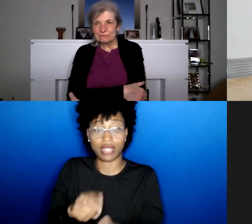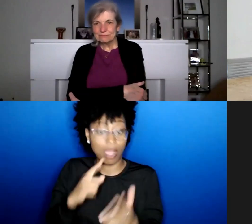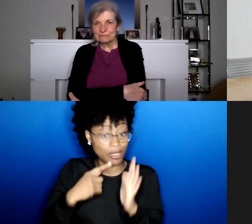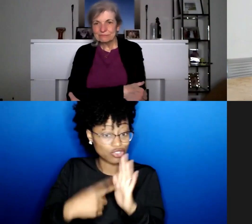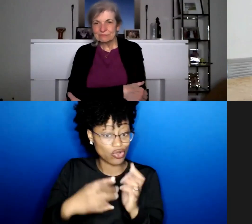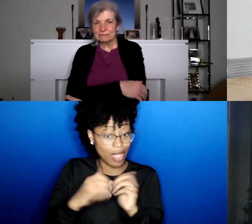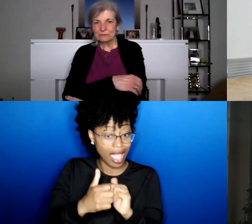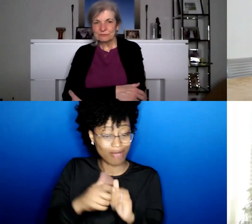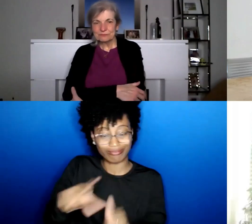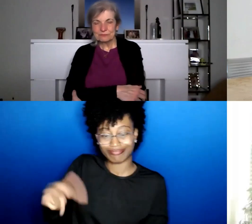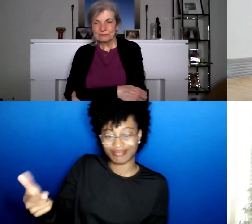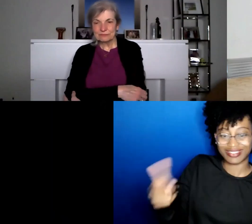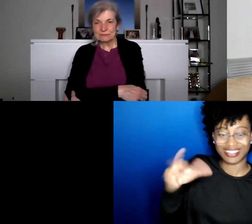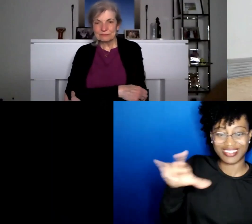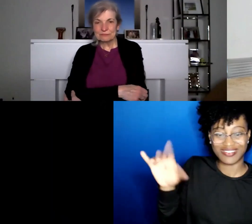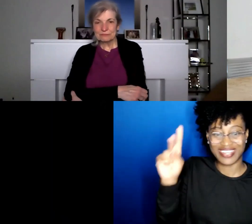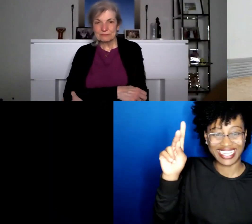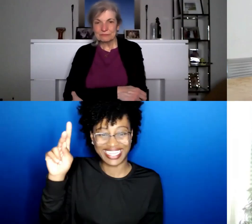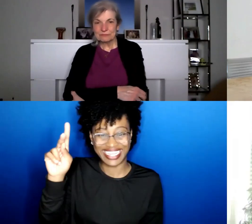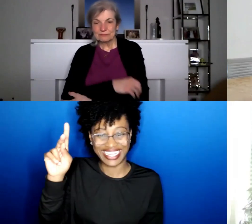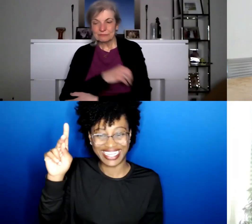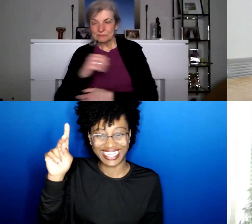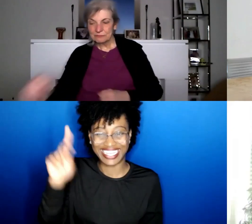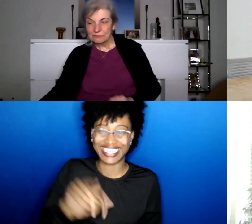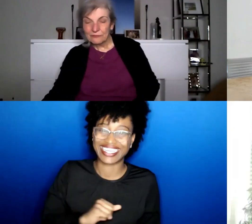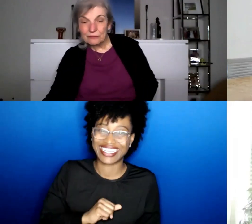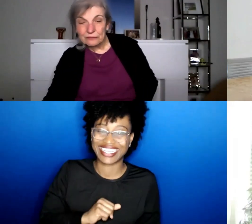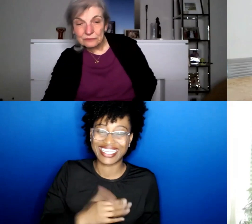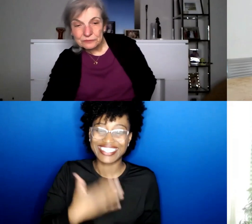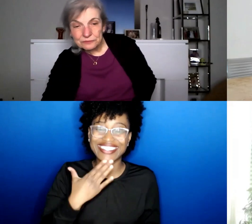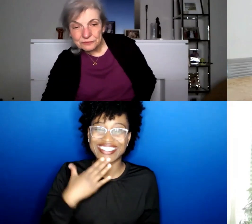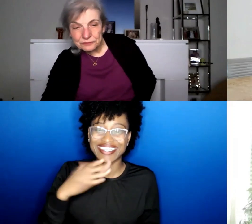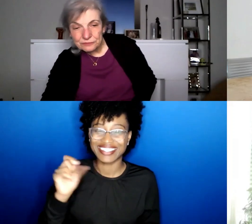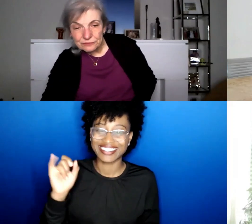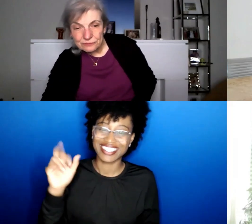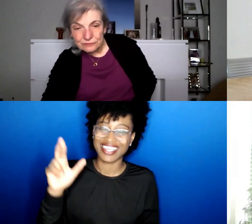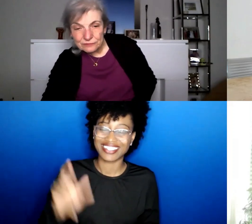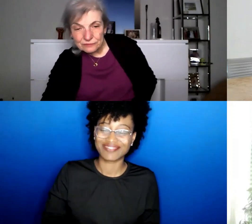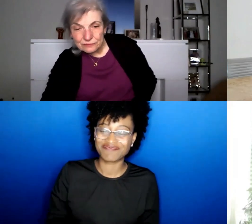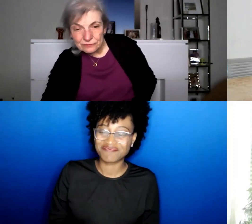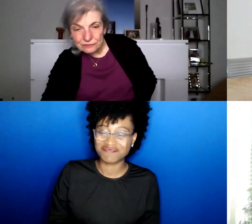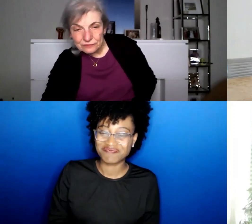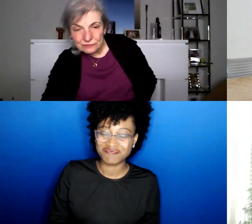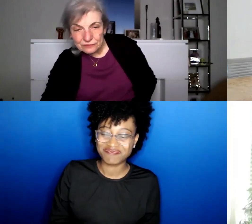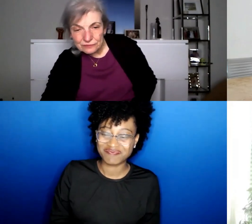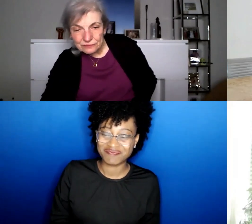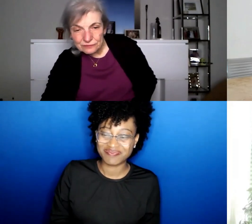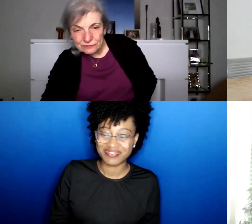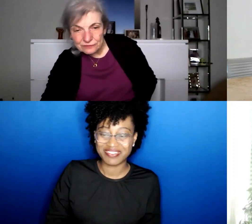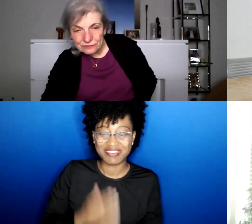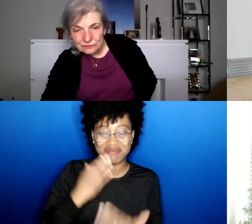like to turn it over to Rick and think user. 06:30:15 >> RICK PEDOLSKY: Good morning, good